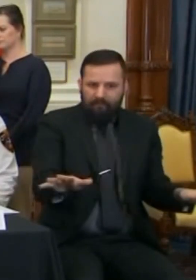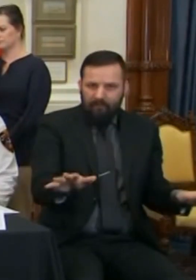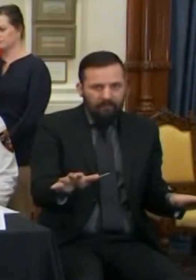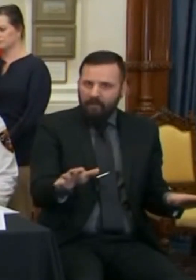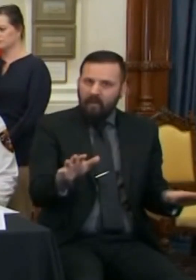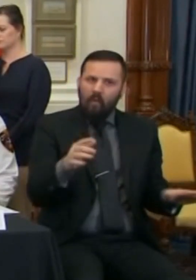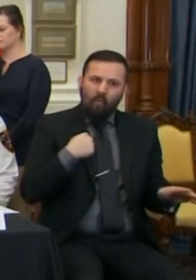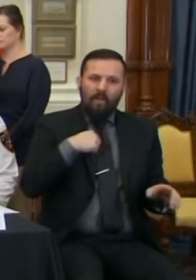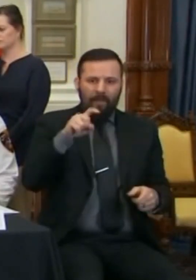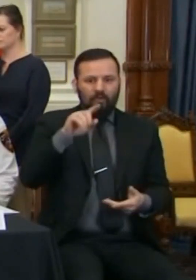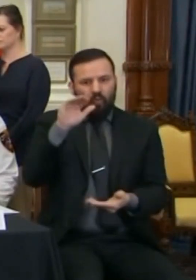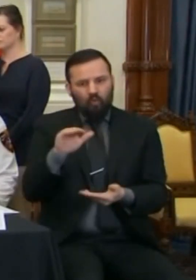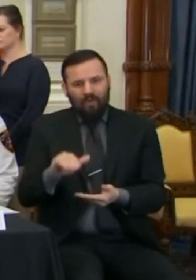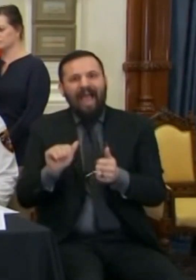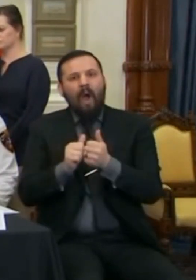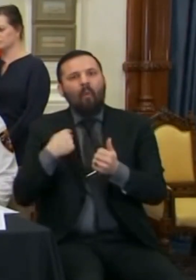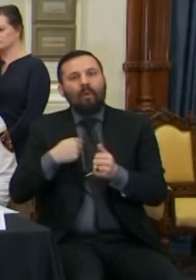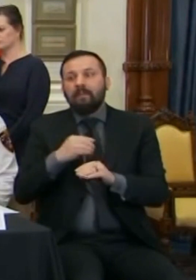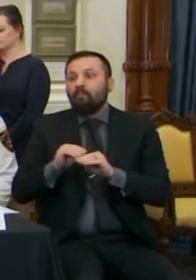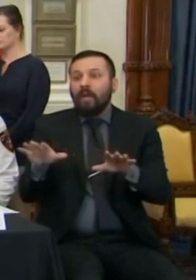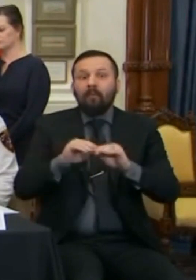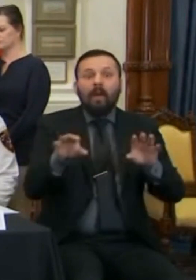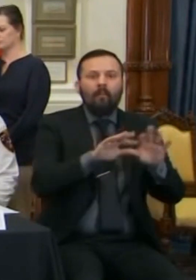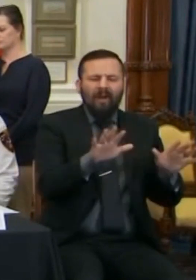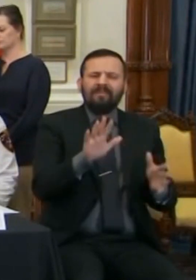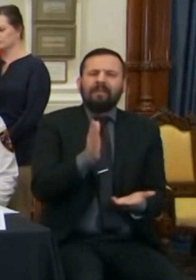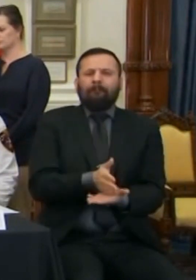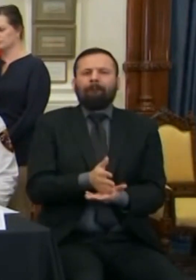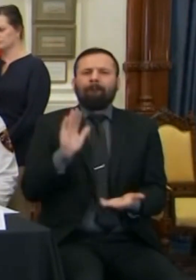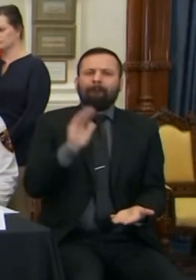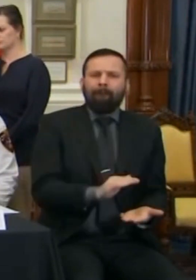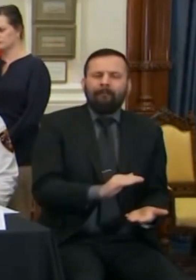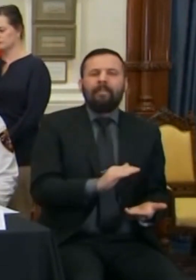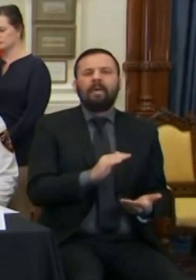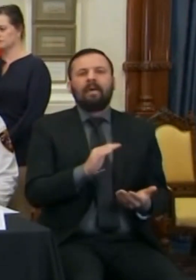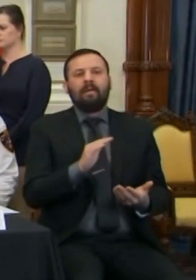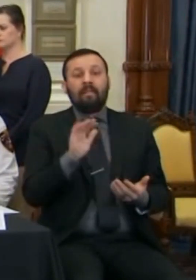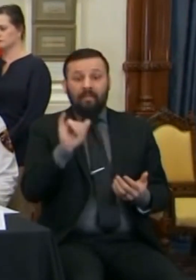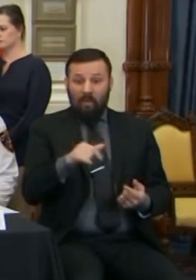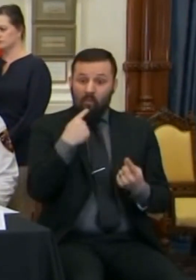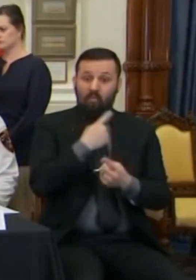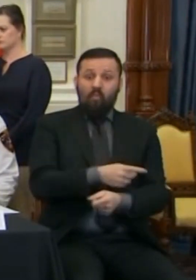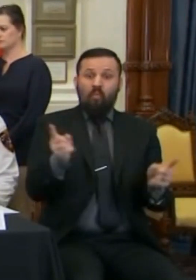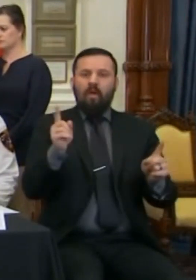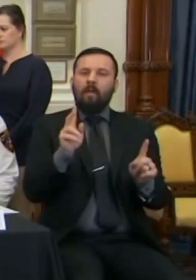we are currently transmitting it the executive order applies the CDC